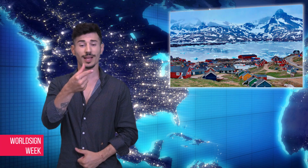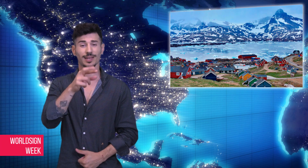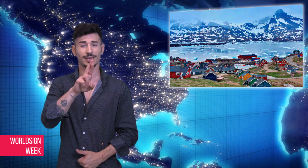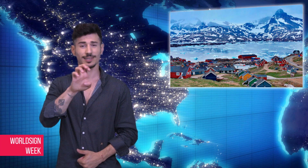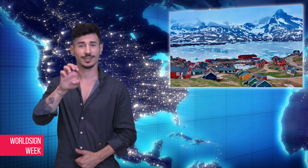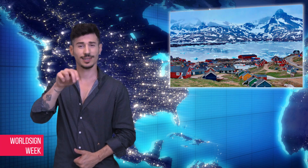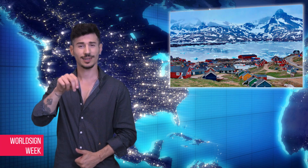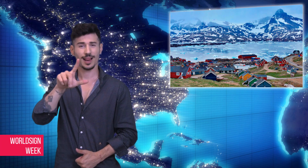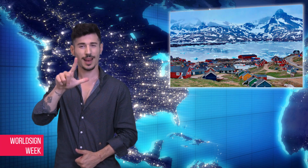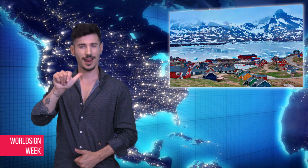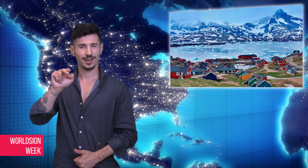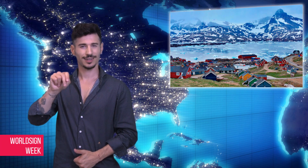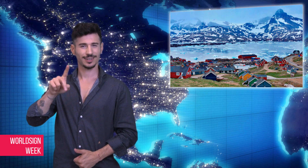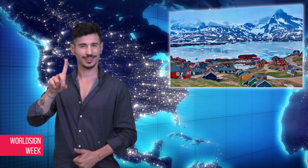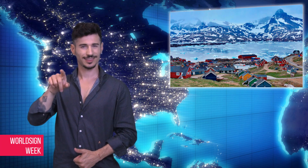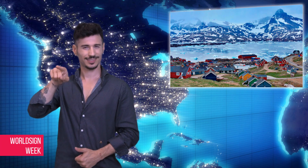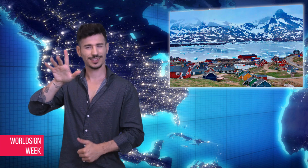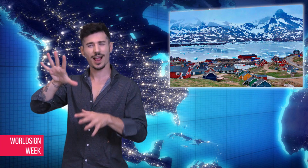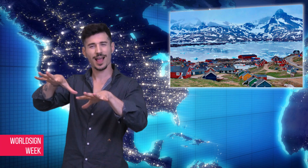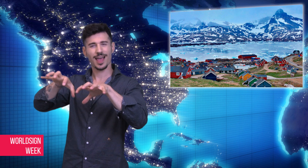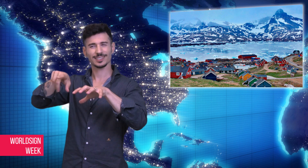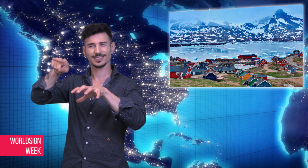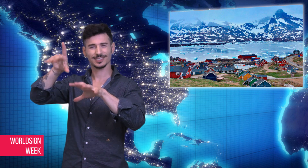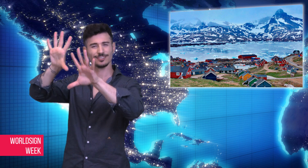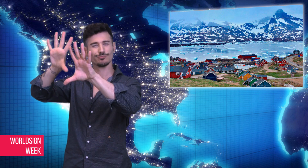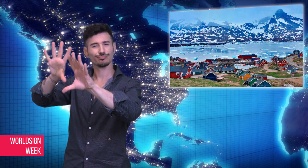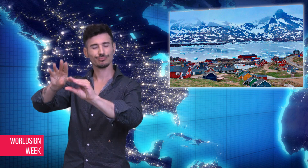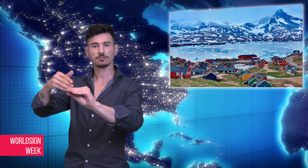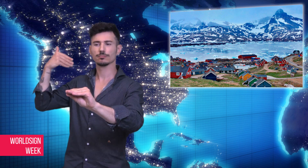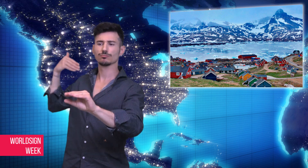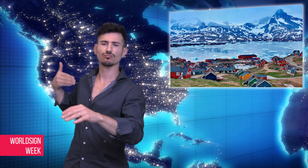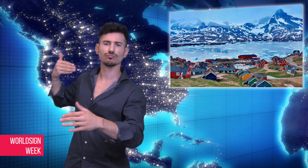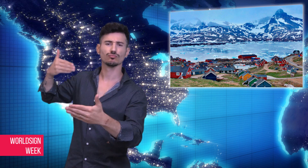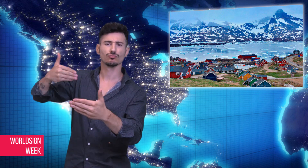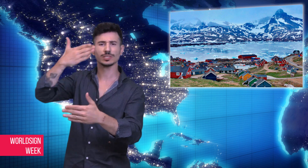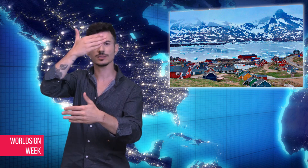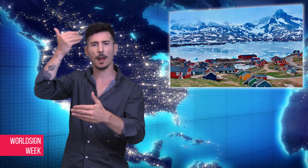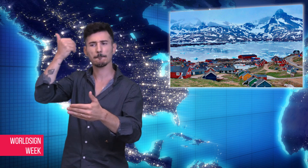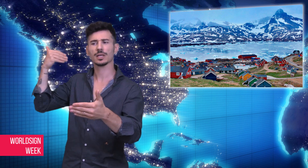In Greenland, when it is summer, some of the ice